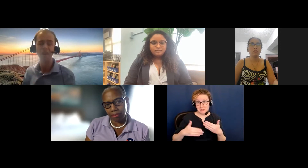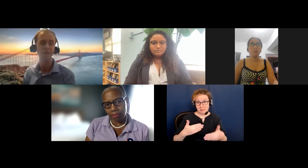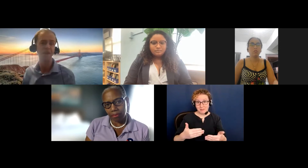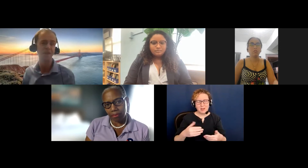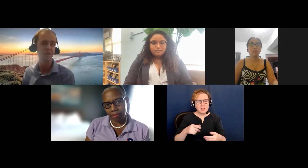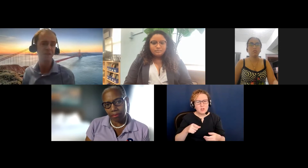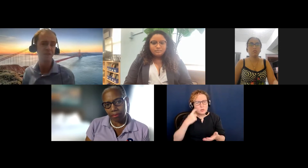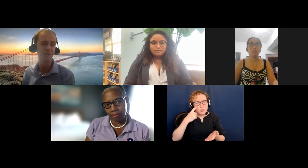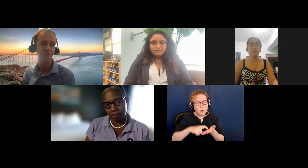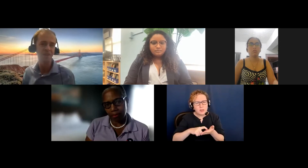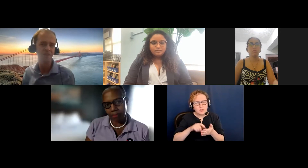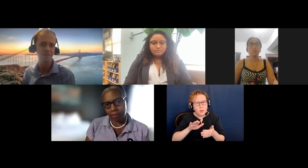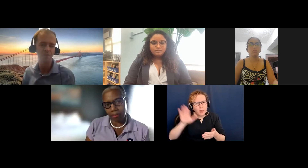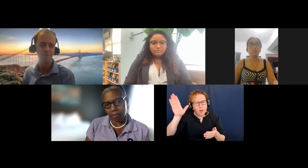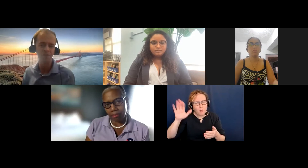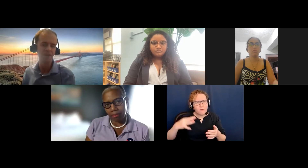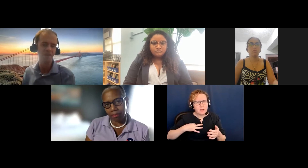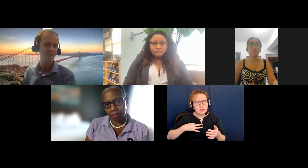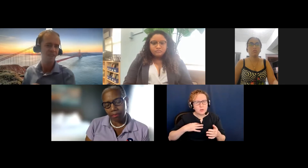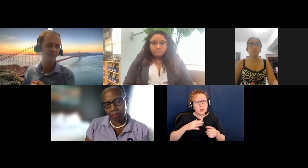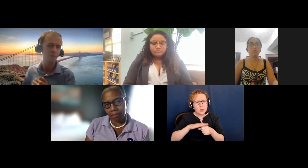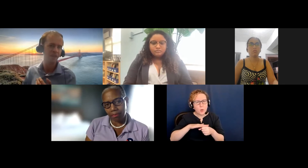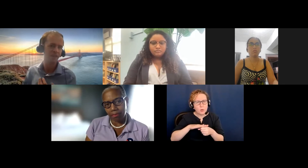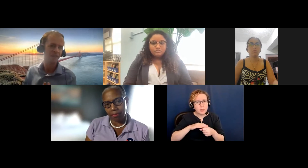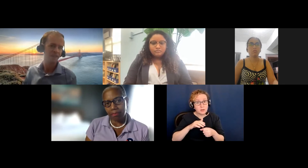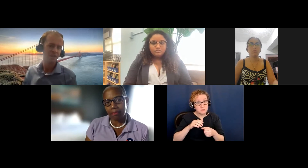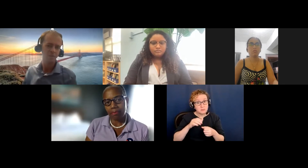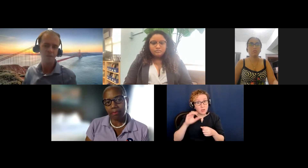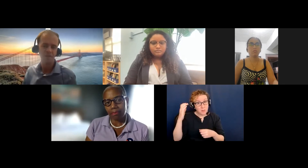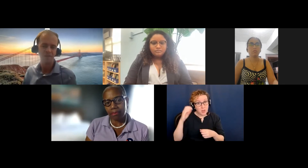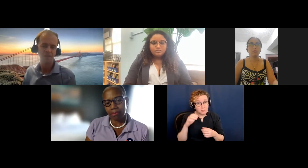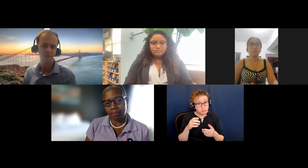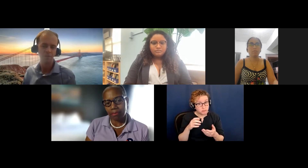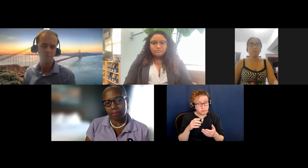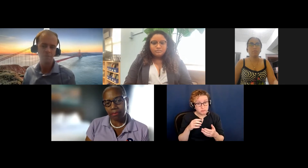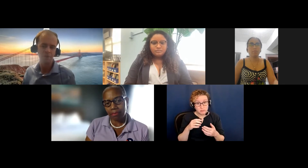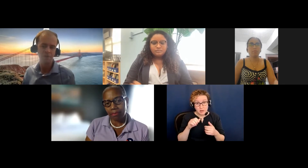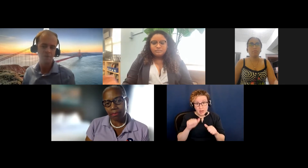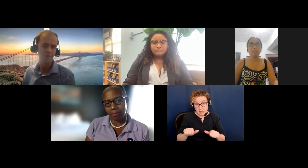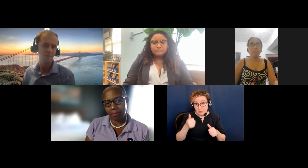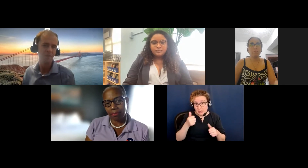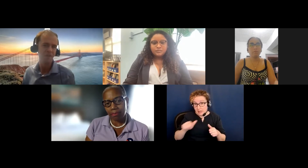out there and volunteering locally, you have been able to make headway with folks in your